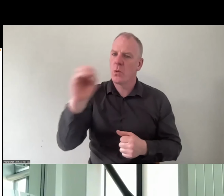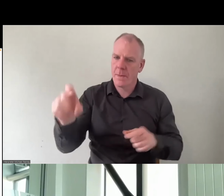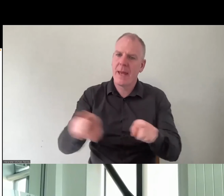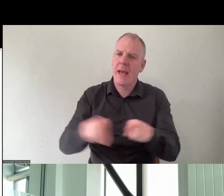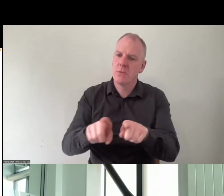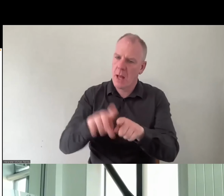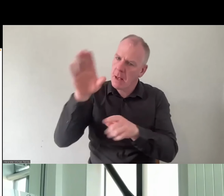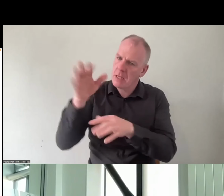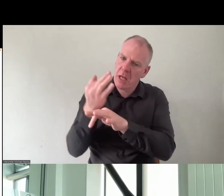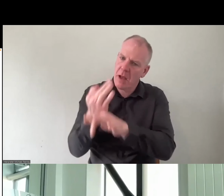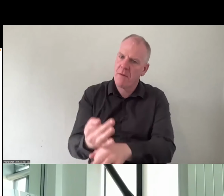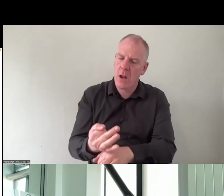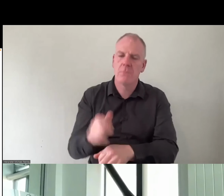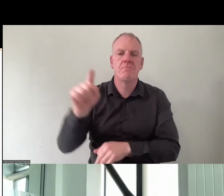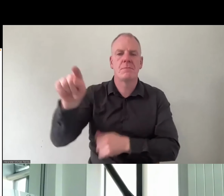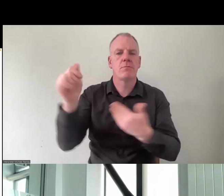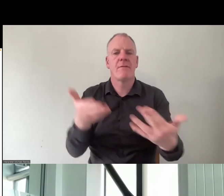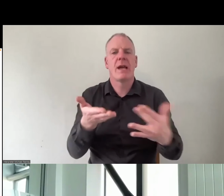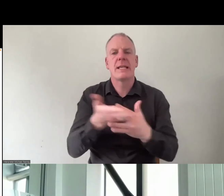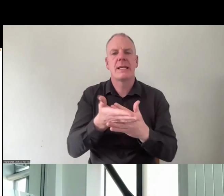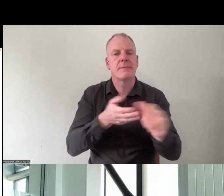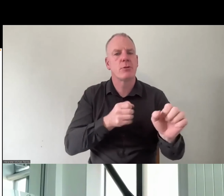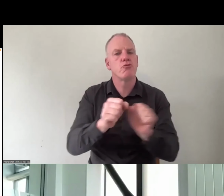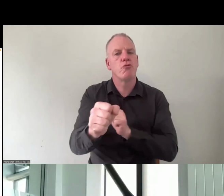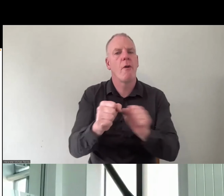so that they can provide accessible services and facilities too.